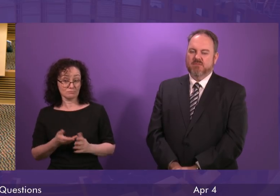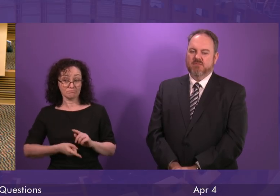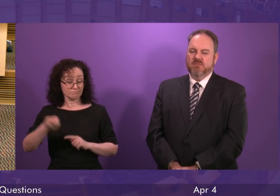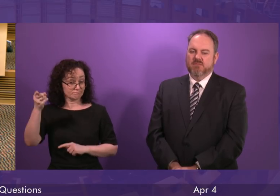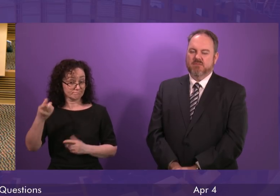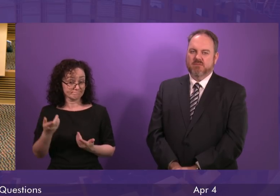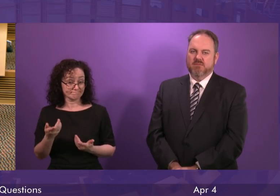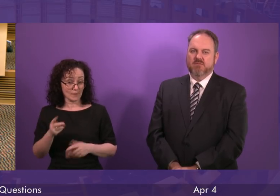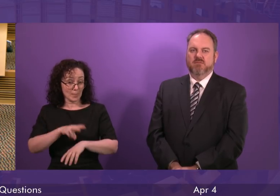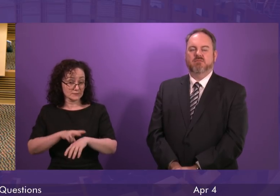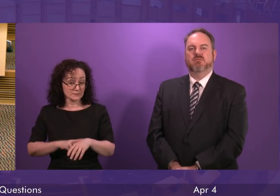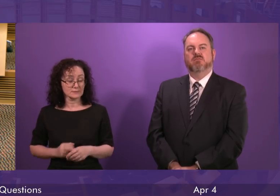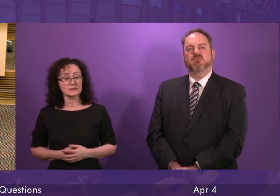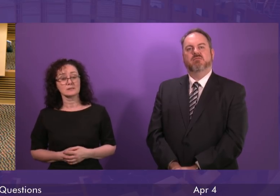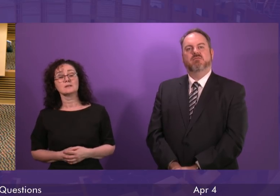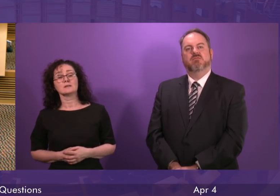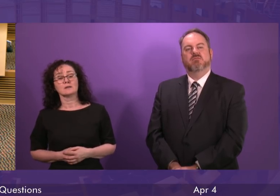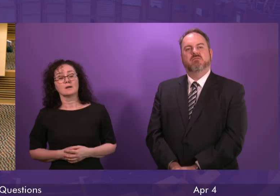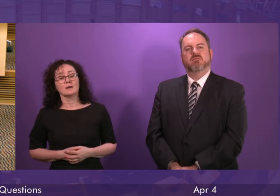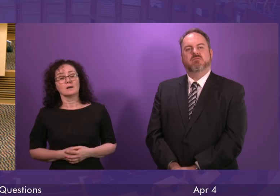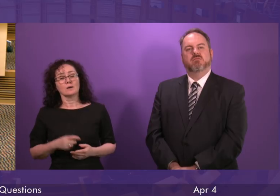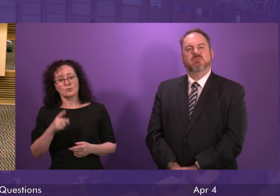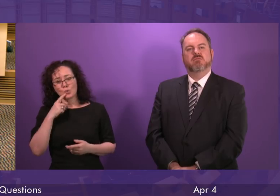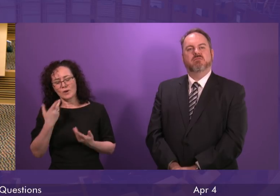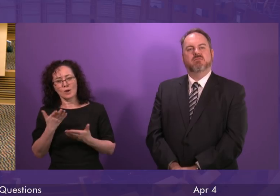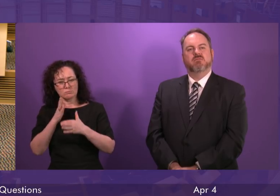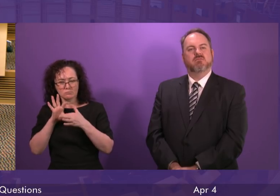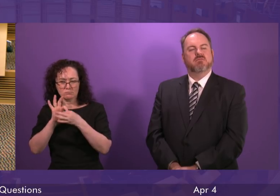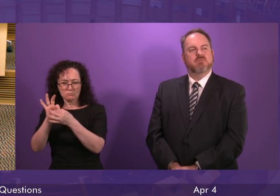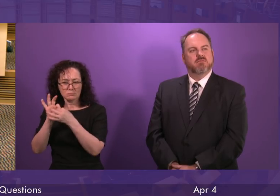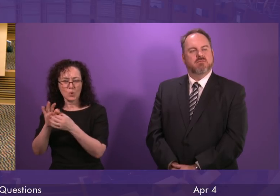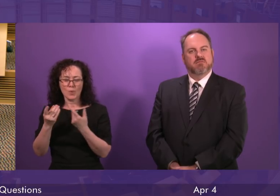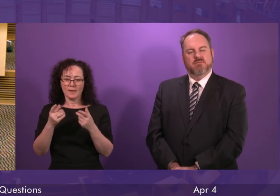radio, online and print—and we are working with a number of third sector groups, including